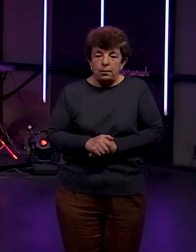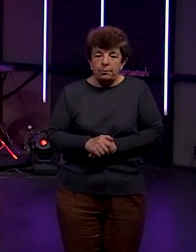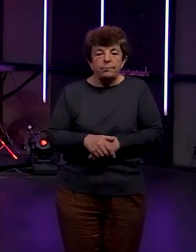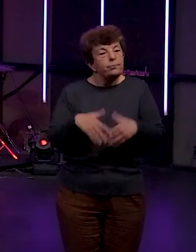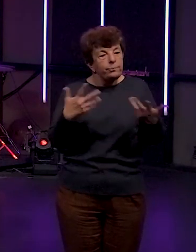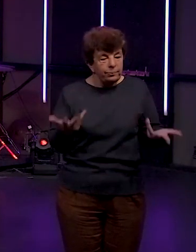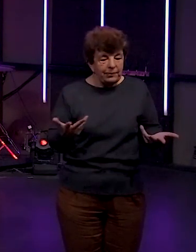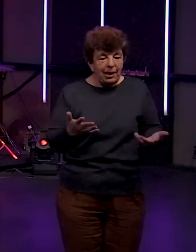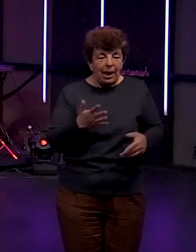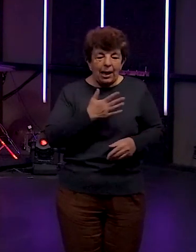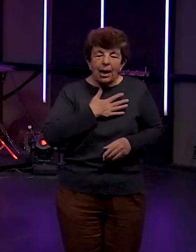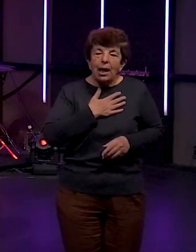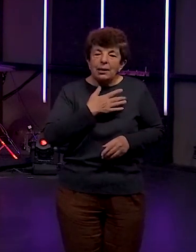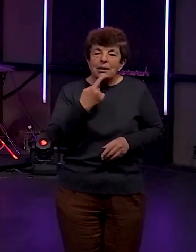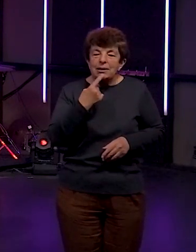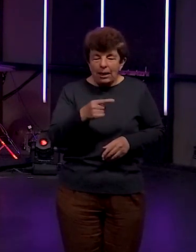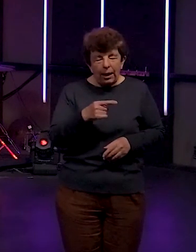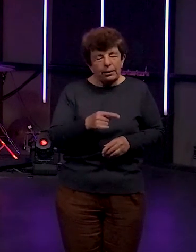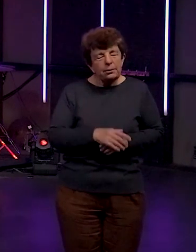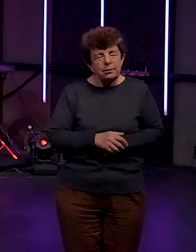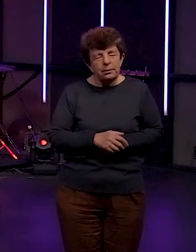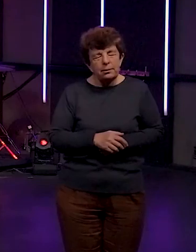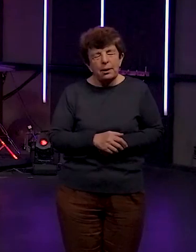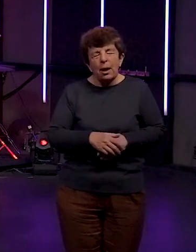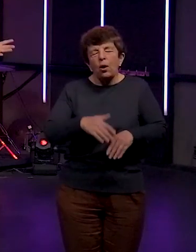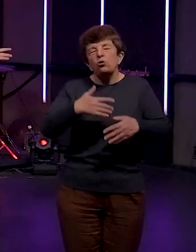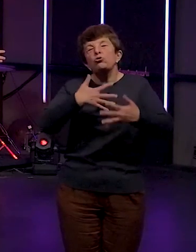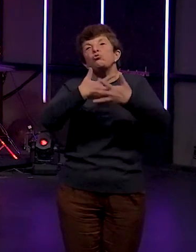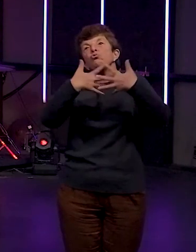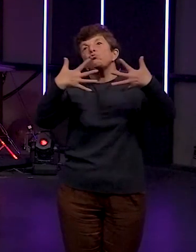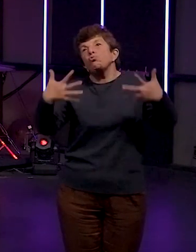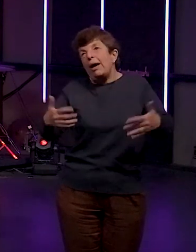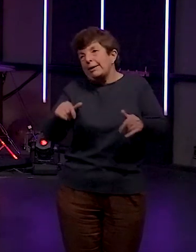I like to be able to report about this great transformation which took place in